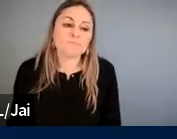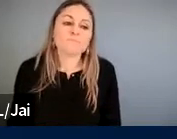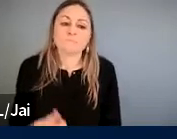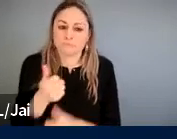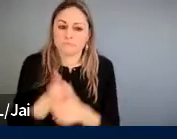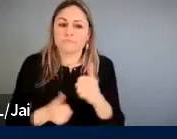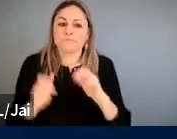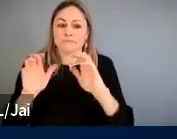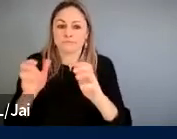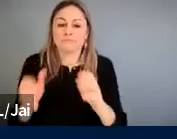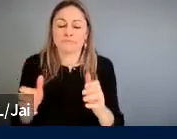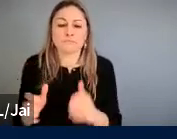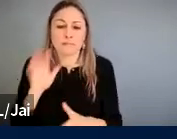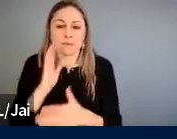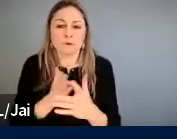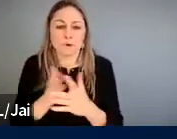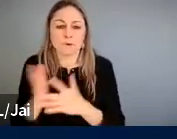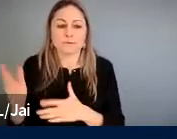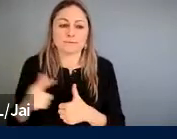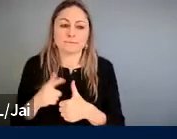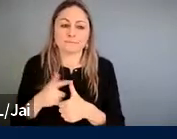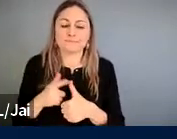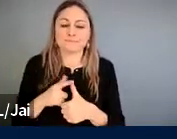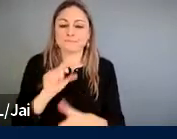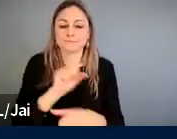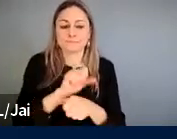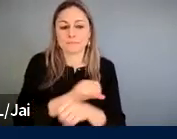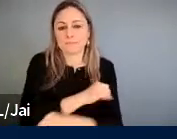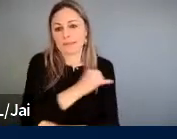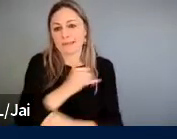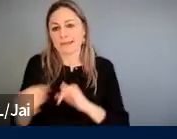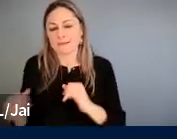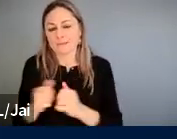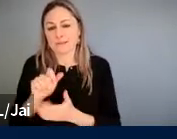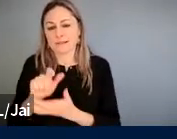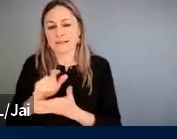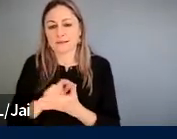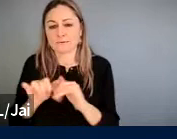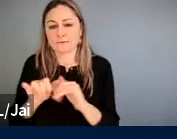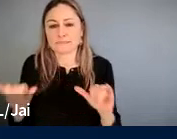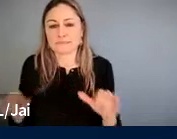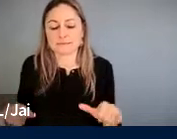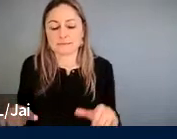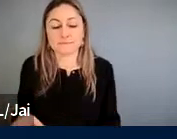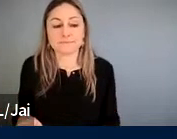categories, beginning with employment and ending with the legal system.